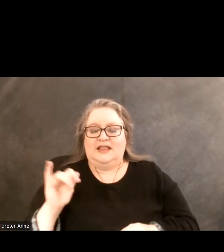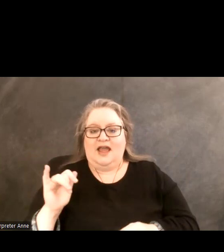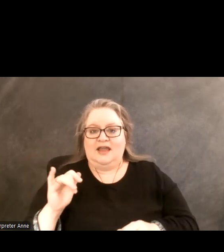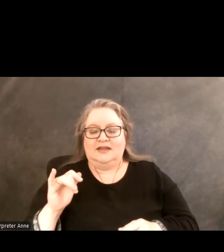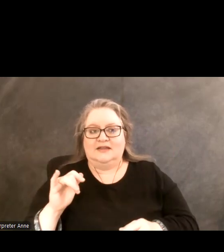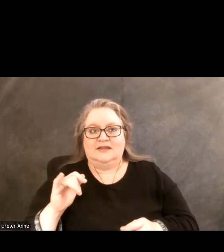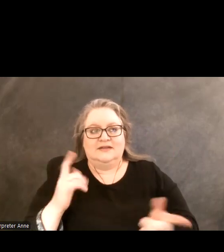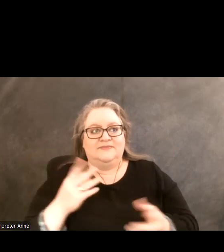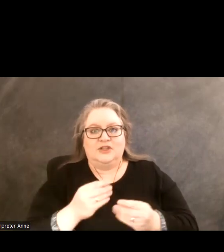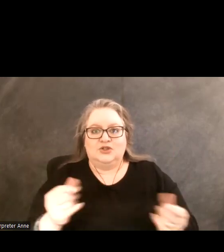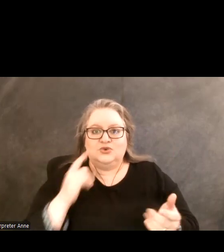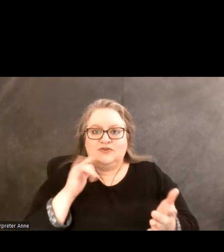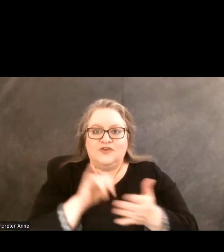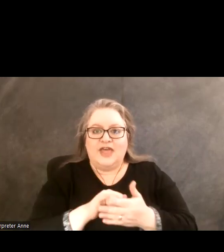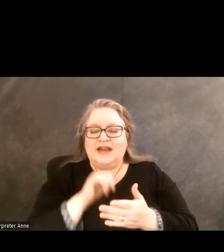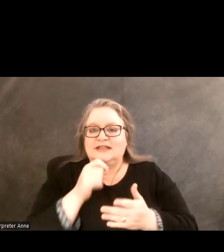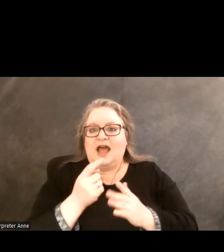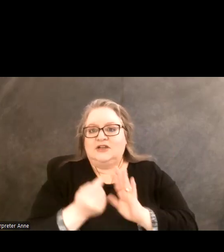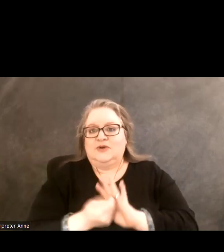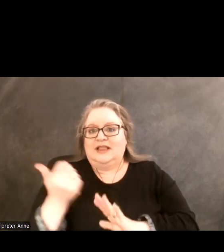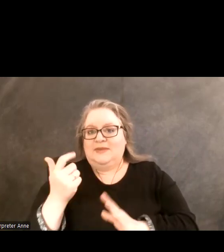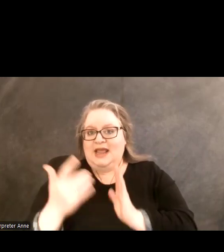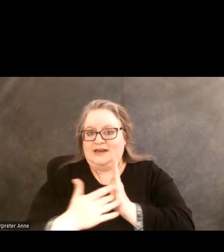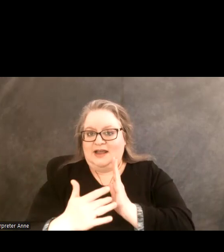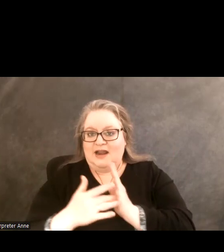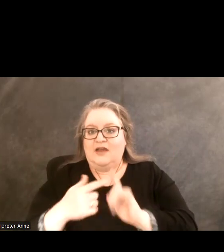that is not to eliminate technology from theater, but to